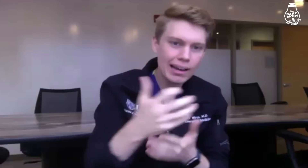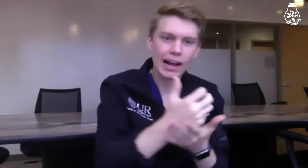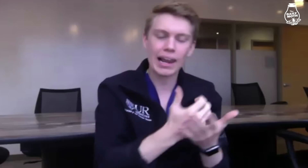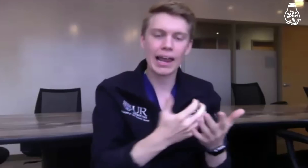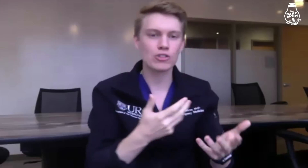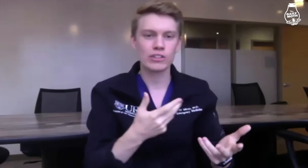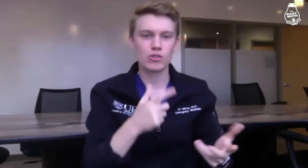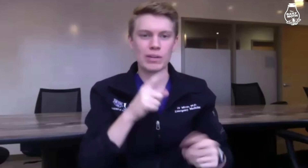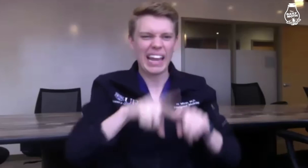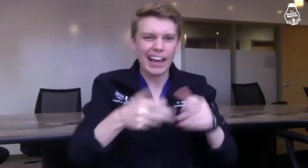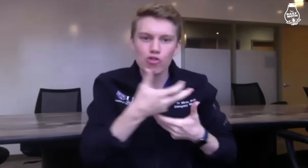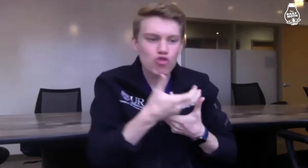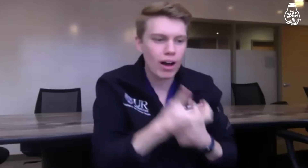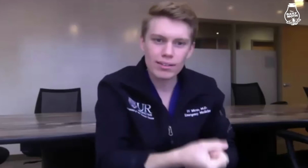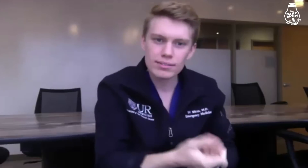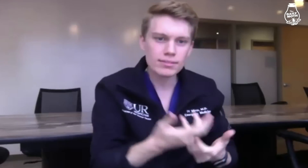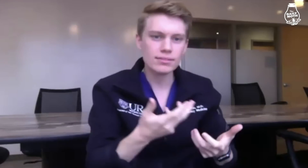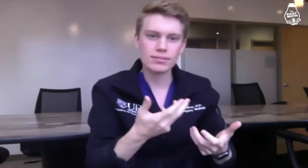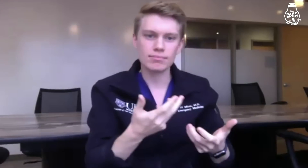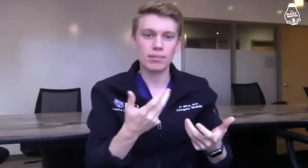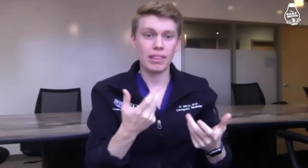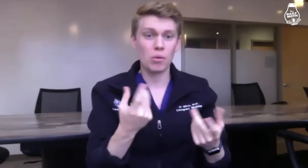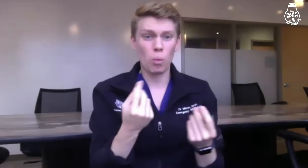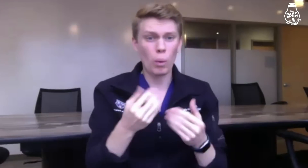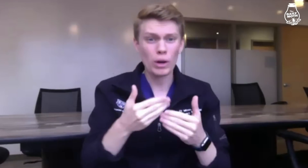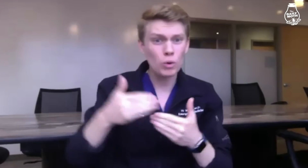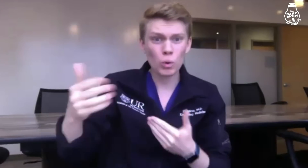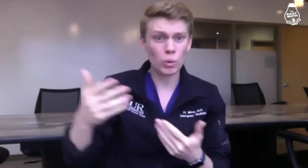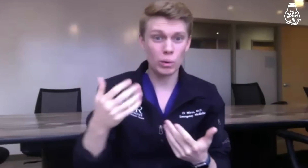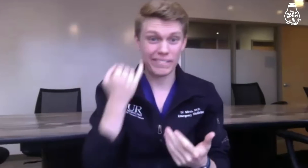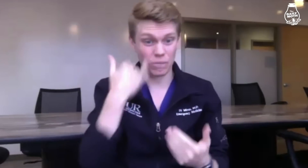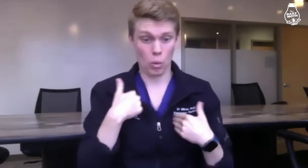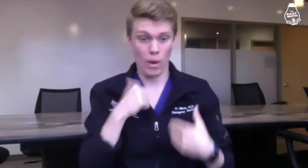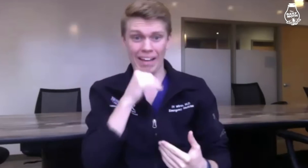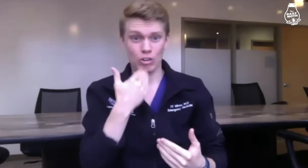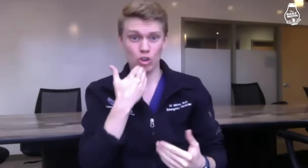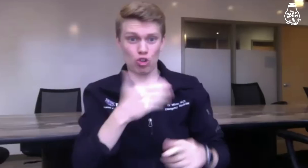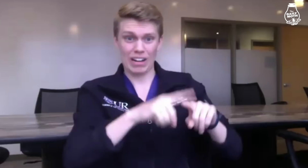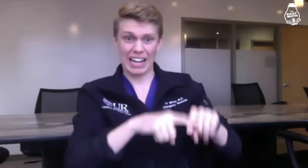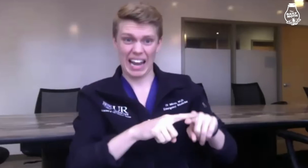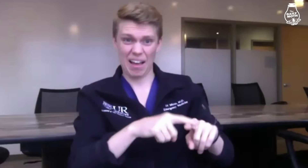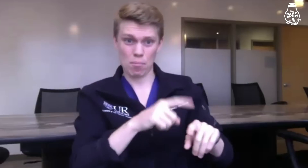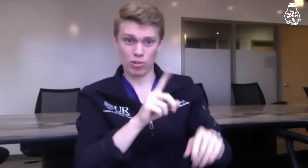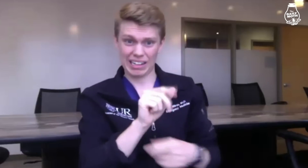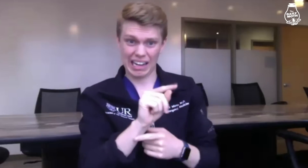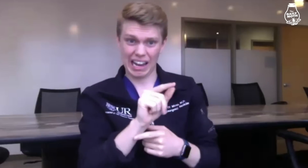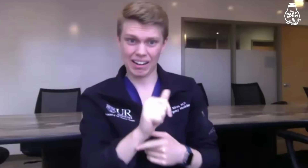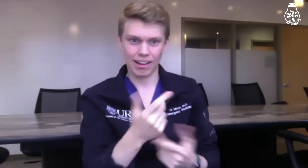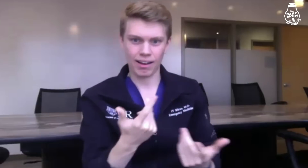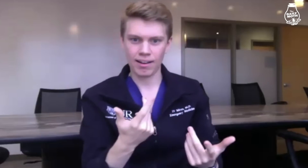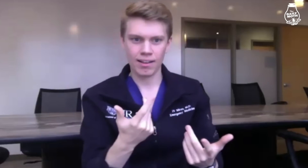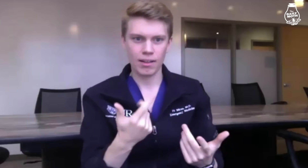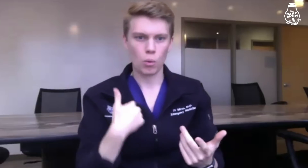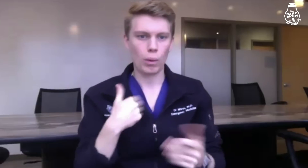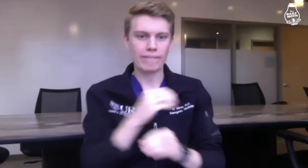influence data, and you can't trust it. Then what do you do if you don't have good, reliable data?